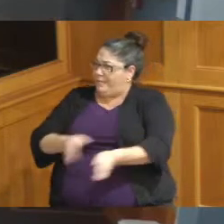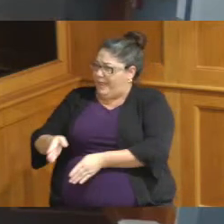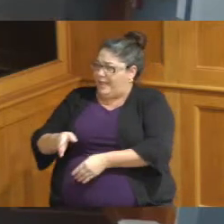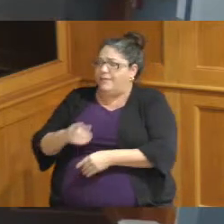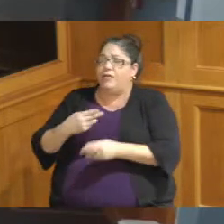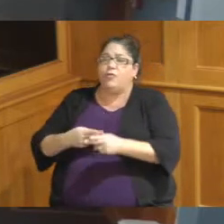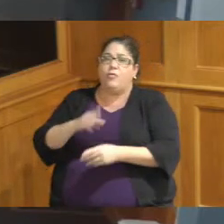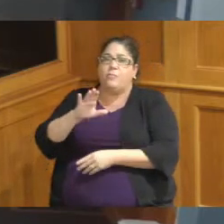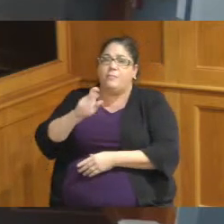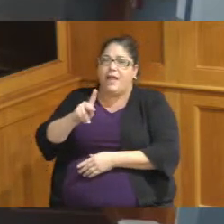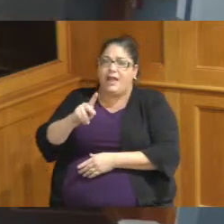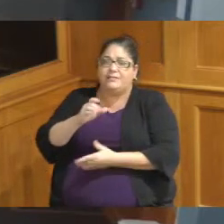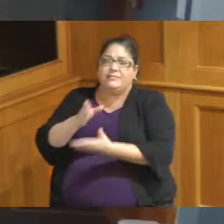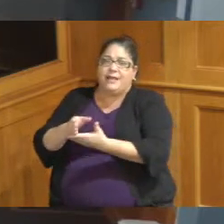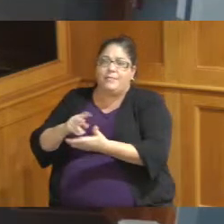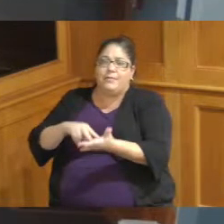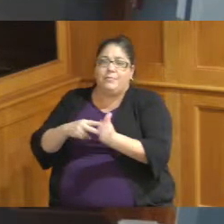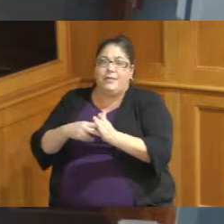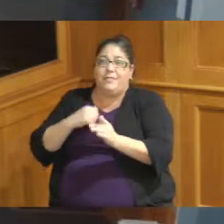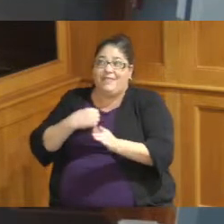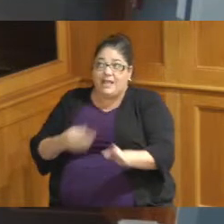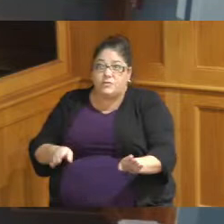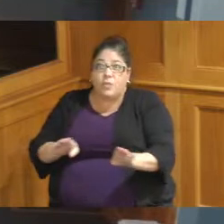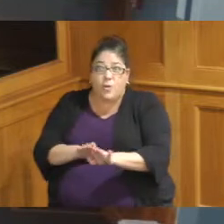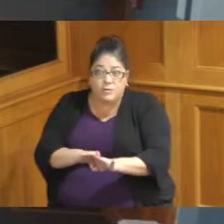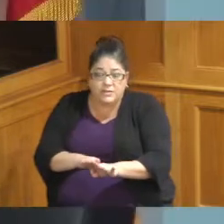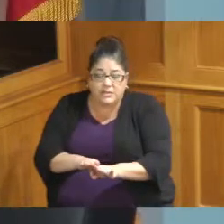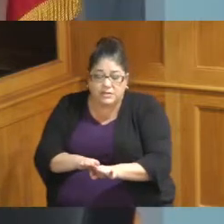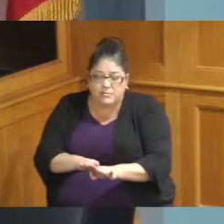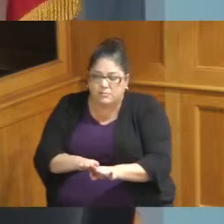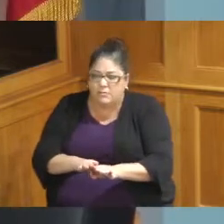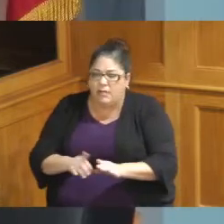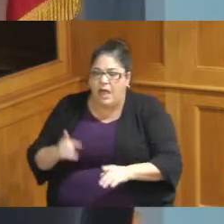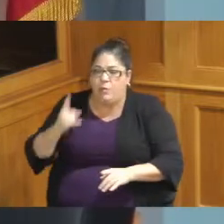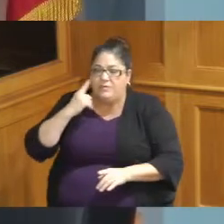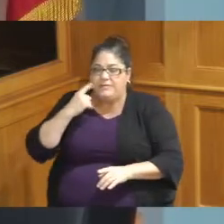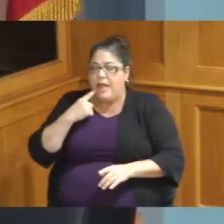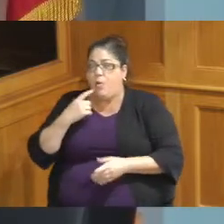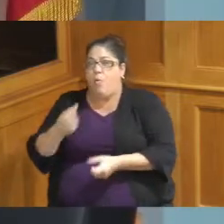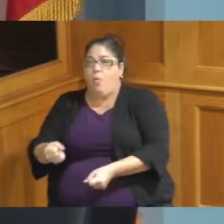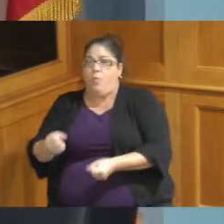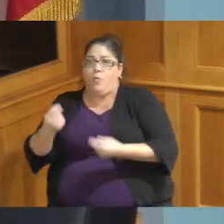I'm saying they're closing out I didn't know and I may have said hold on how much it's going to take